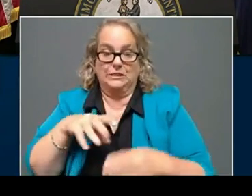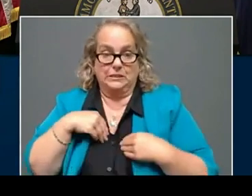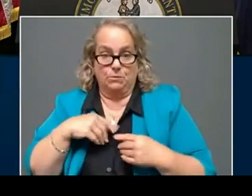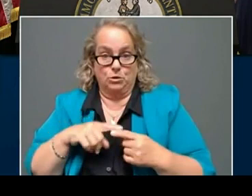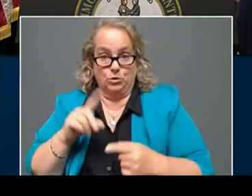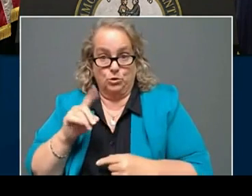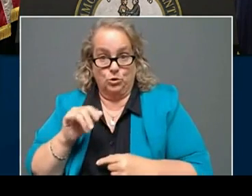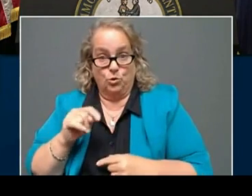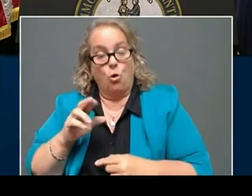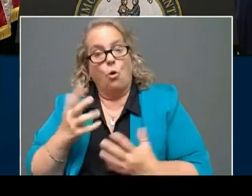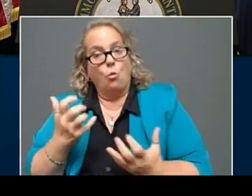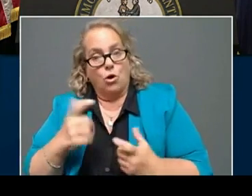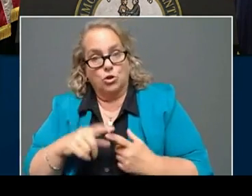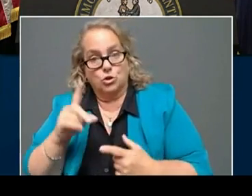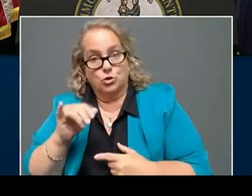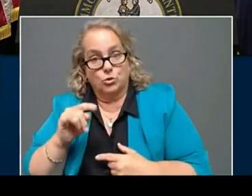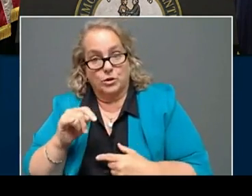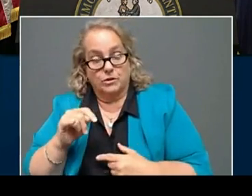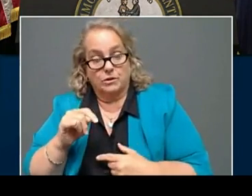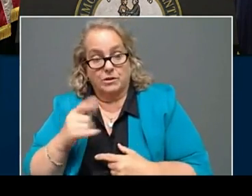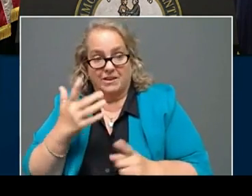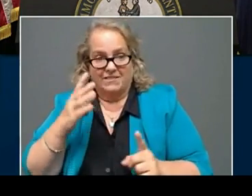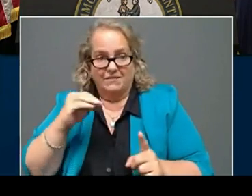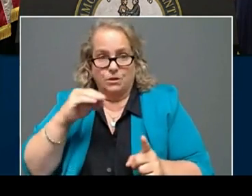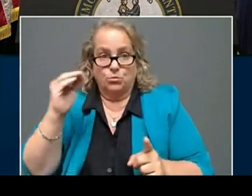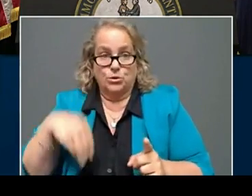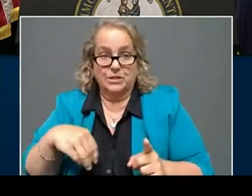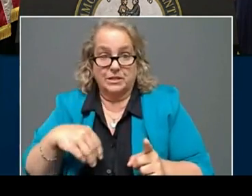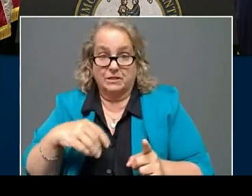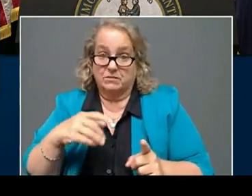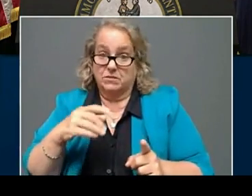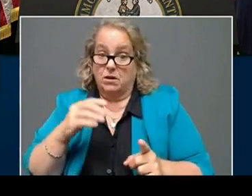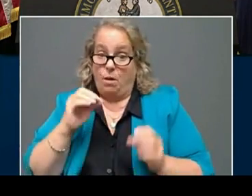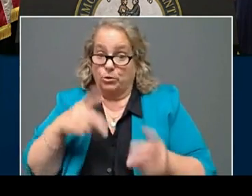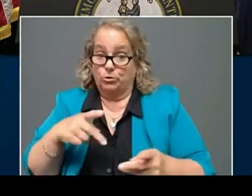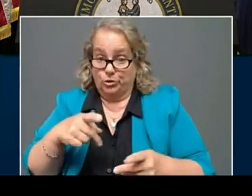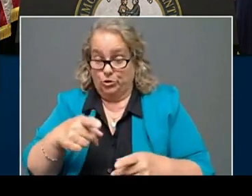50% shot that anybody you're talking to and any of these red counties is